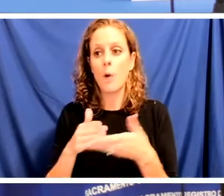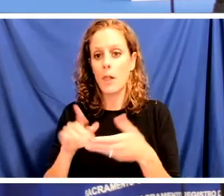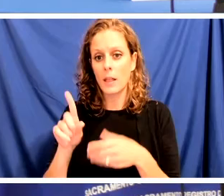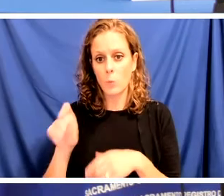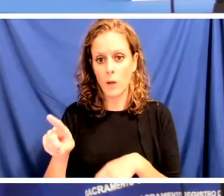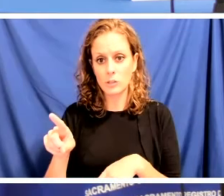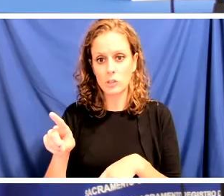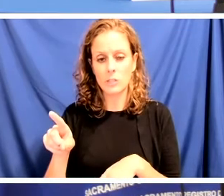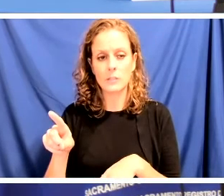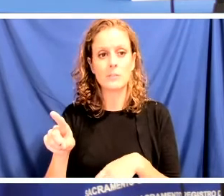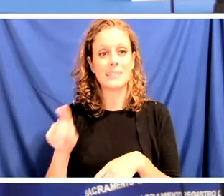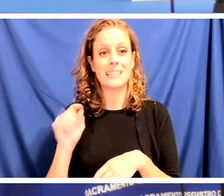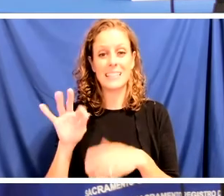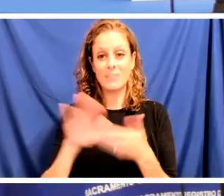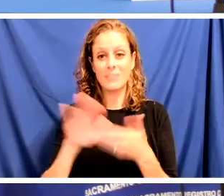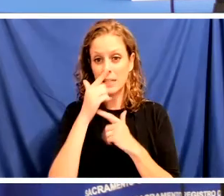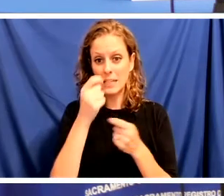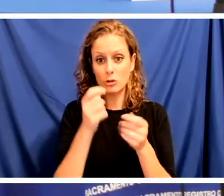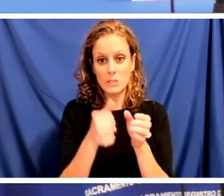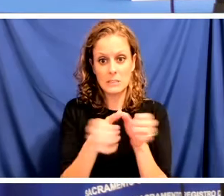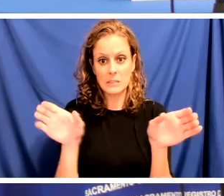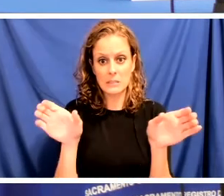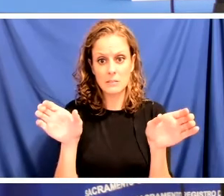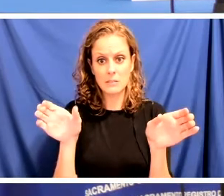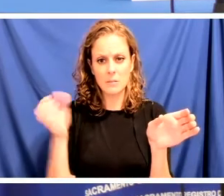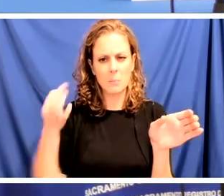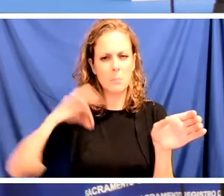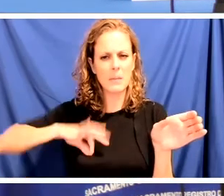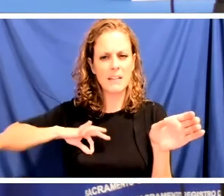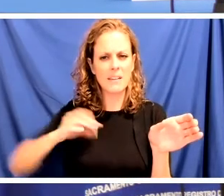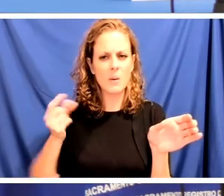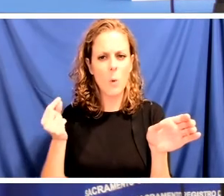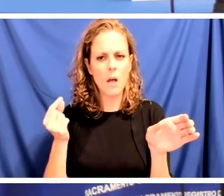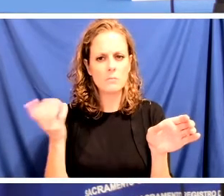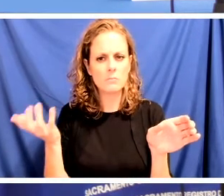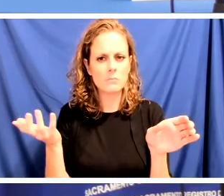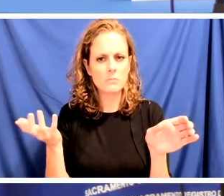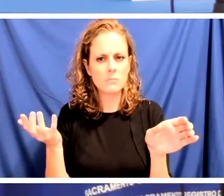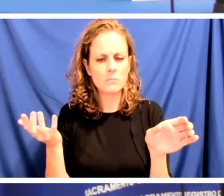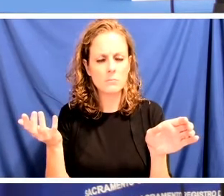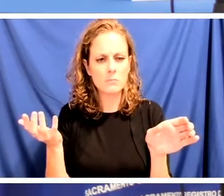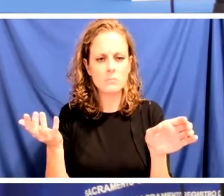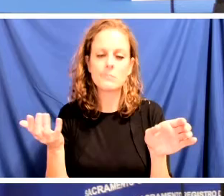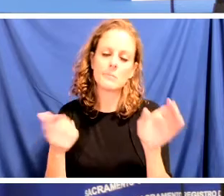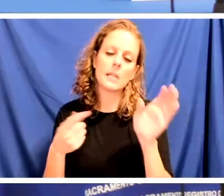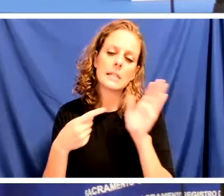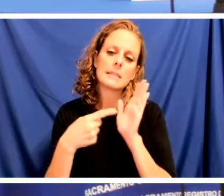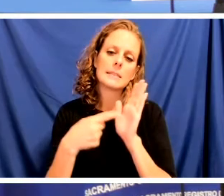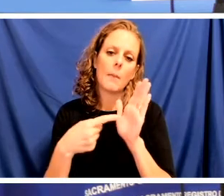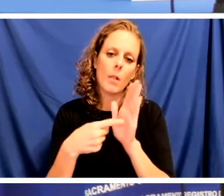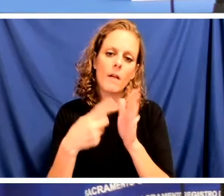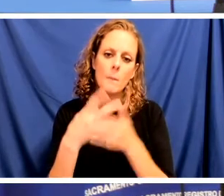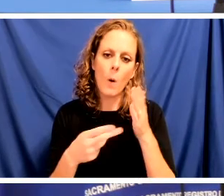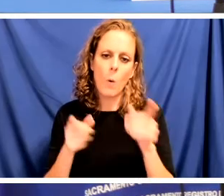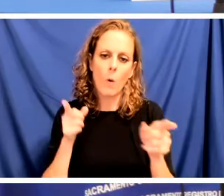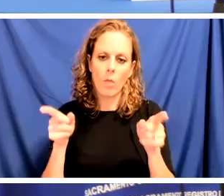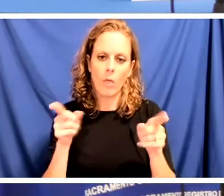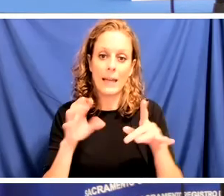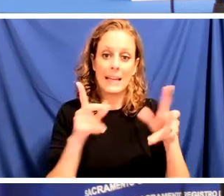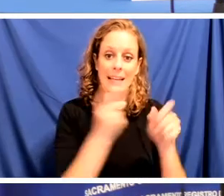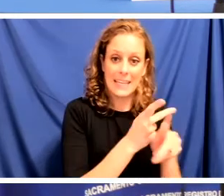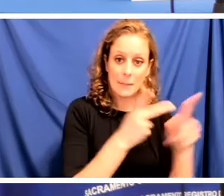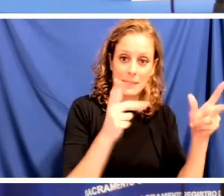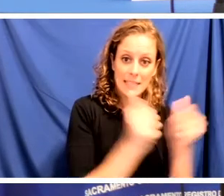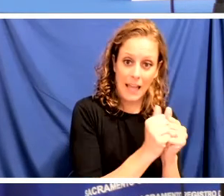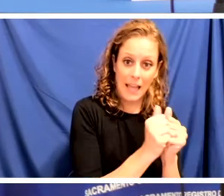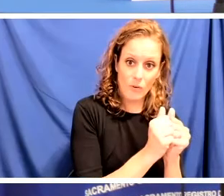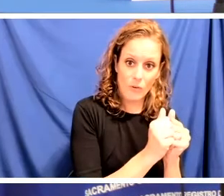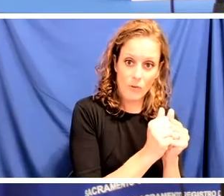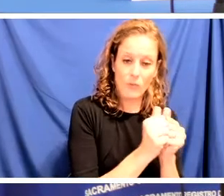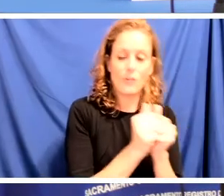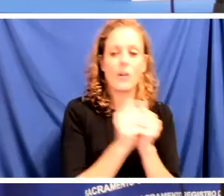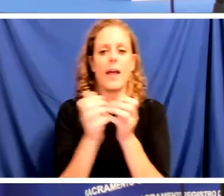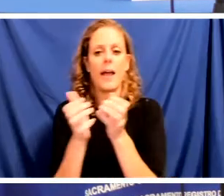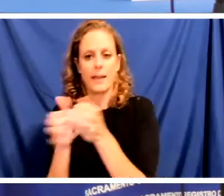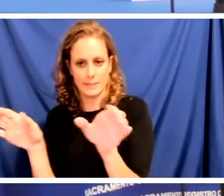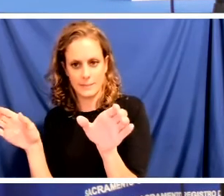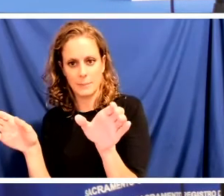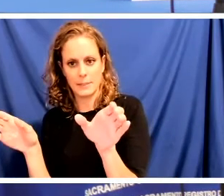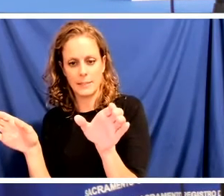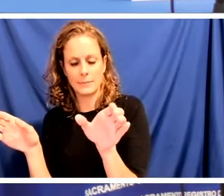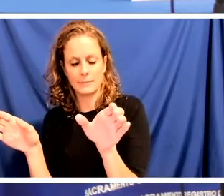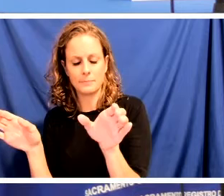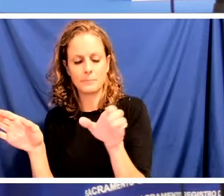SacGov: Keeping communities of interest together, and there are examples of both and the district guy I have the fortune of representing I mentioned one earlier about.